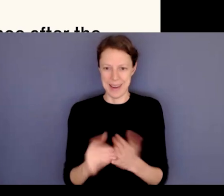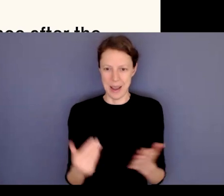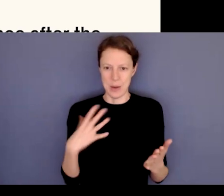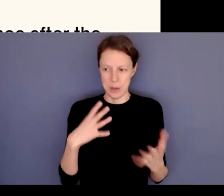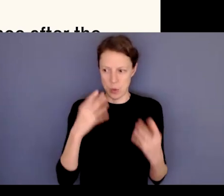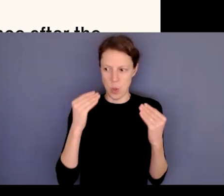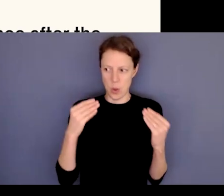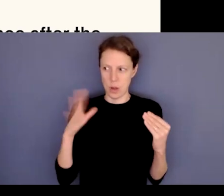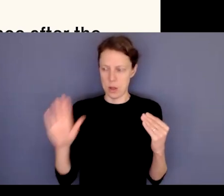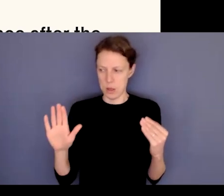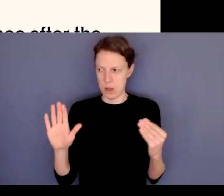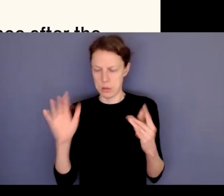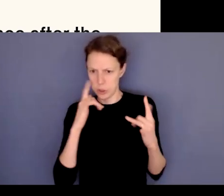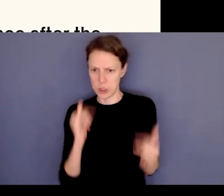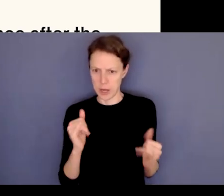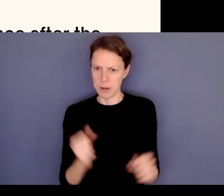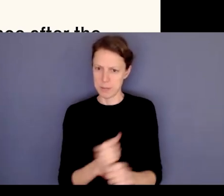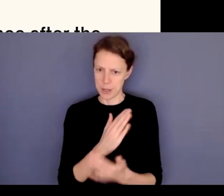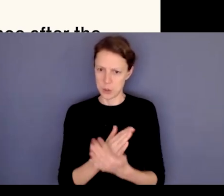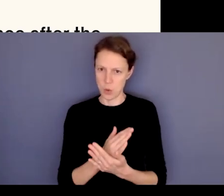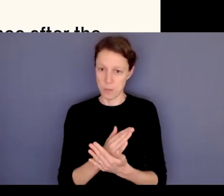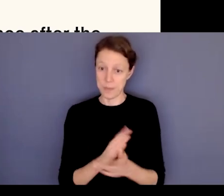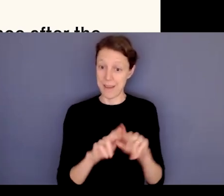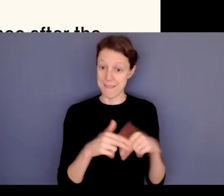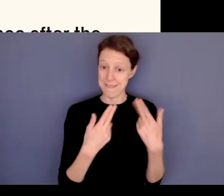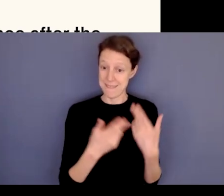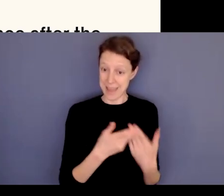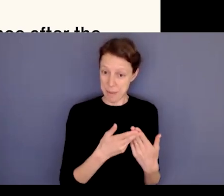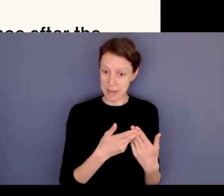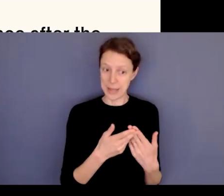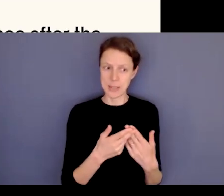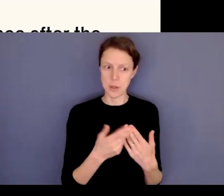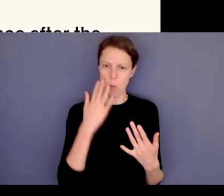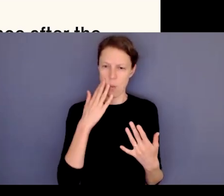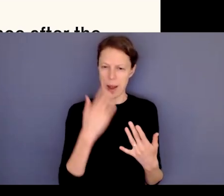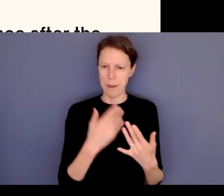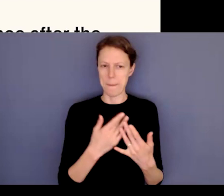large newly arrived communities, families, are relying on the young people in their family for information, particularly where